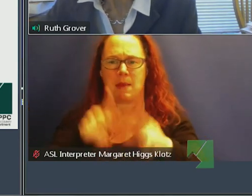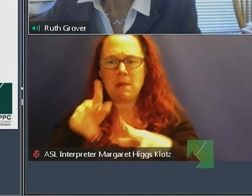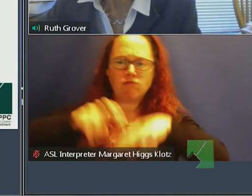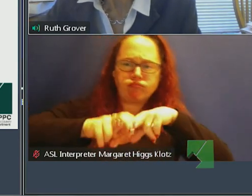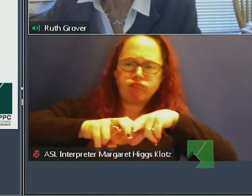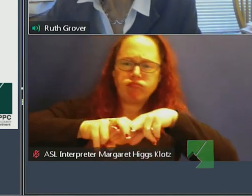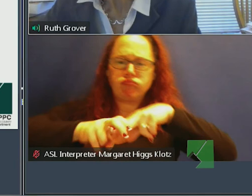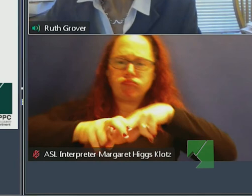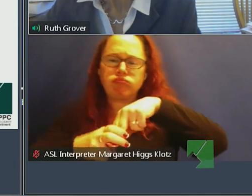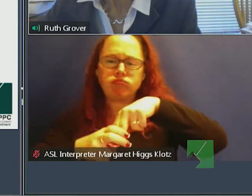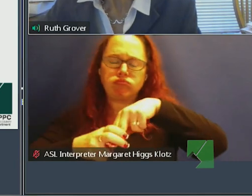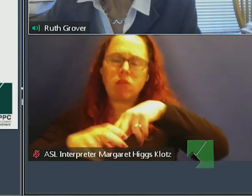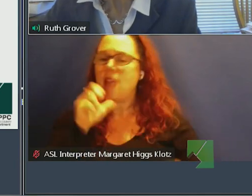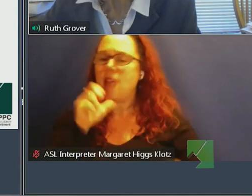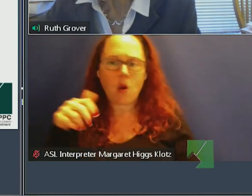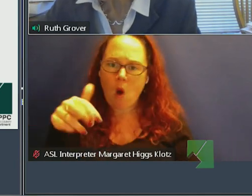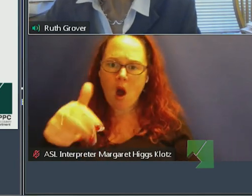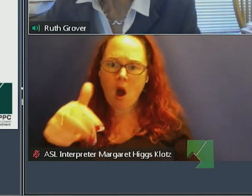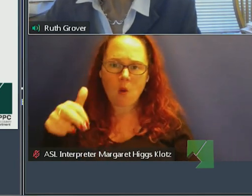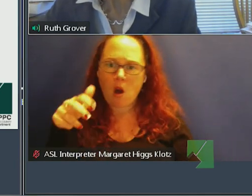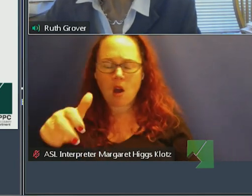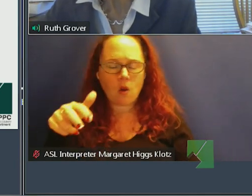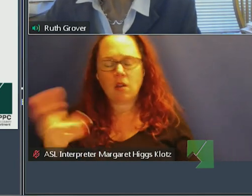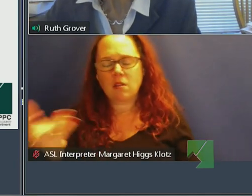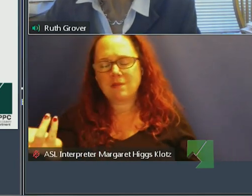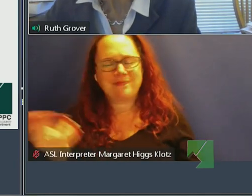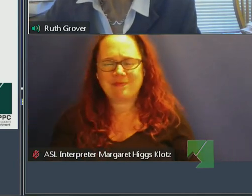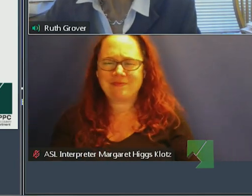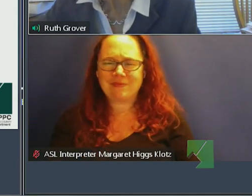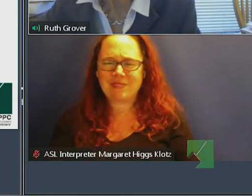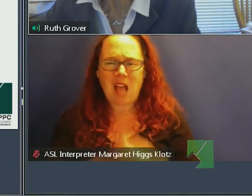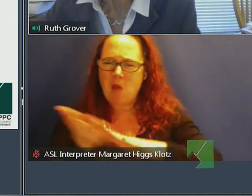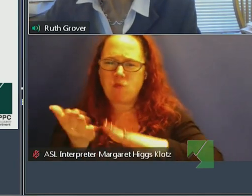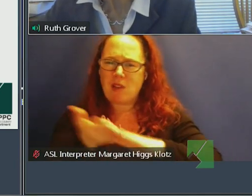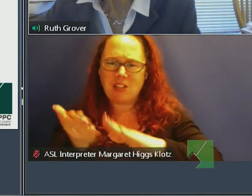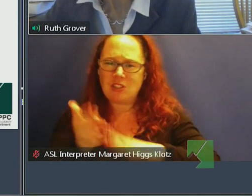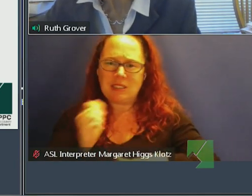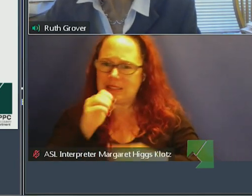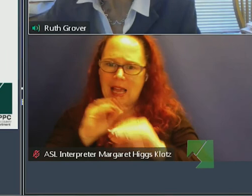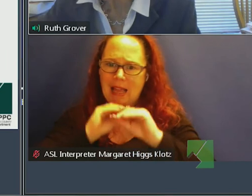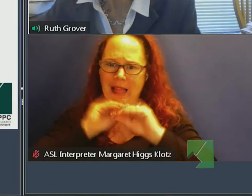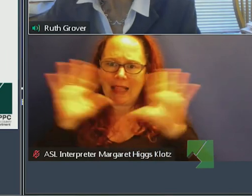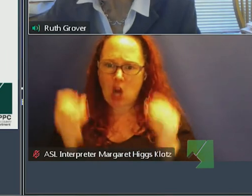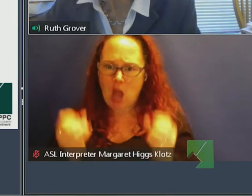or from the shelter operationally. It is unclear how many additional people may visit the site